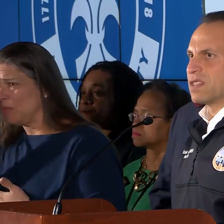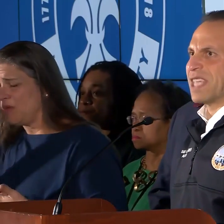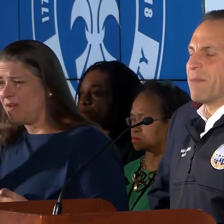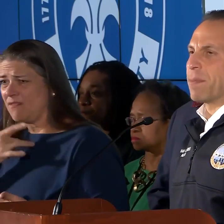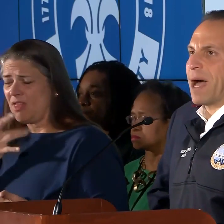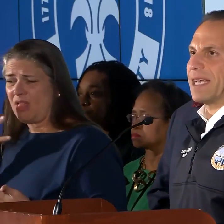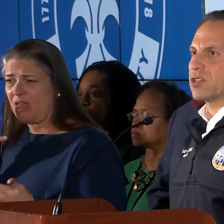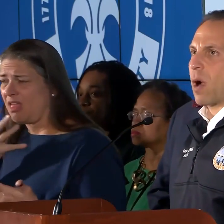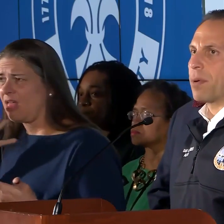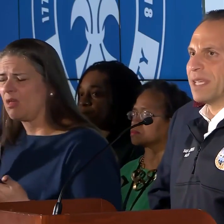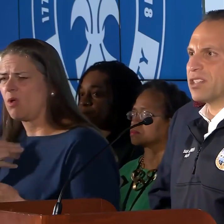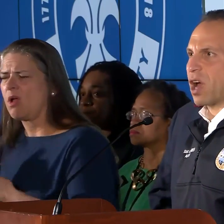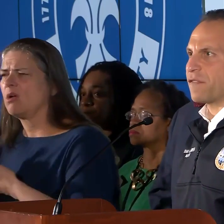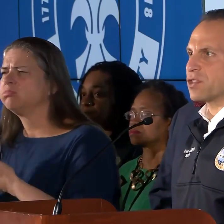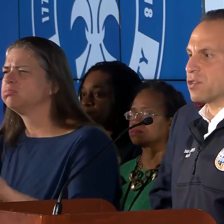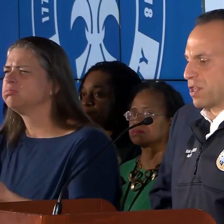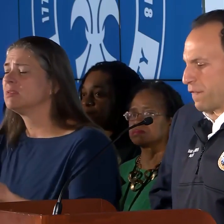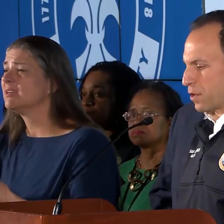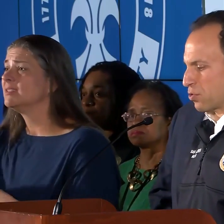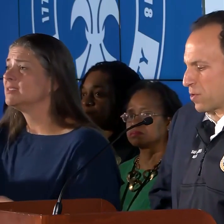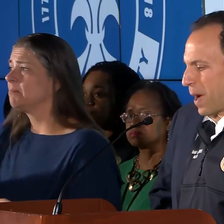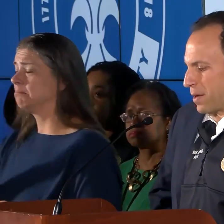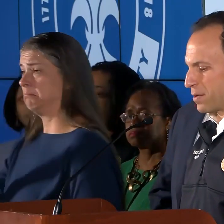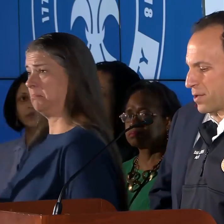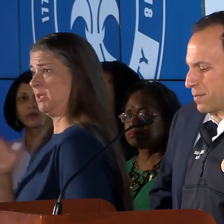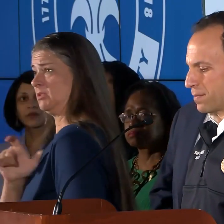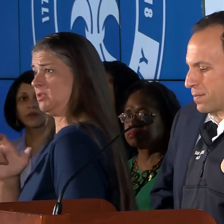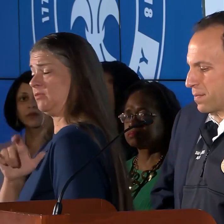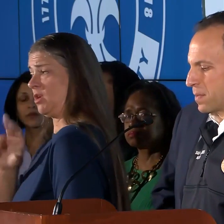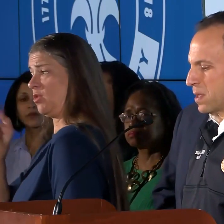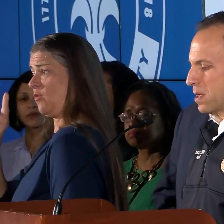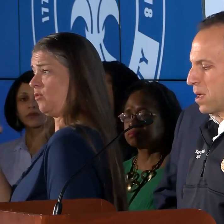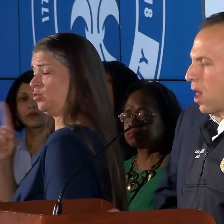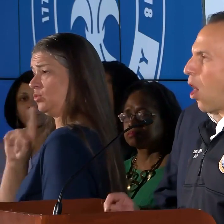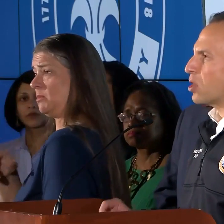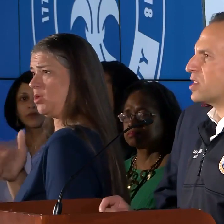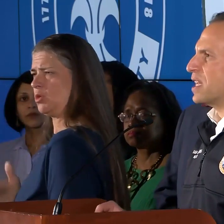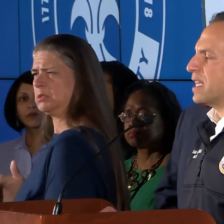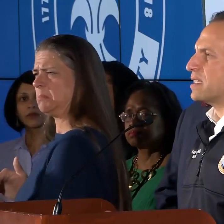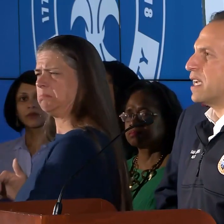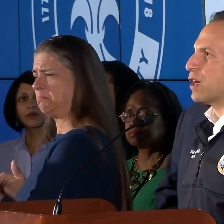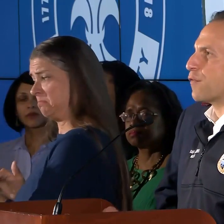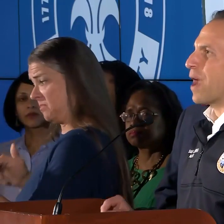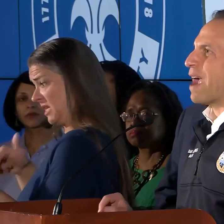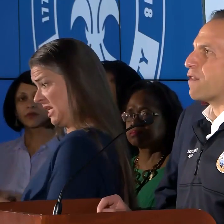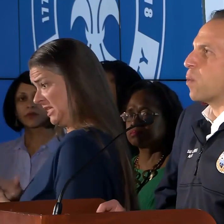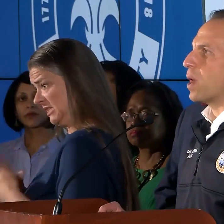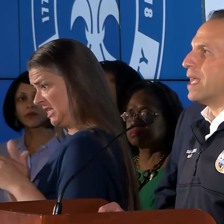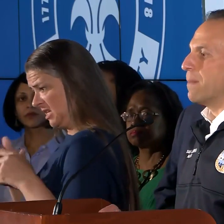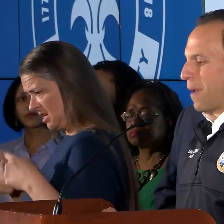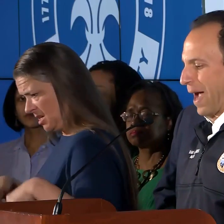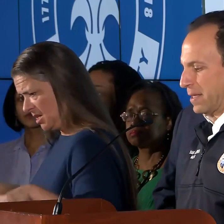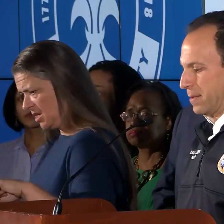The same applies to our police officers and first responders. Our city is here for everyone impacted.